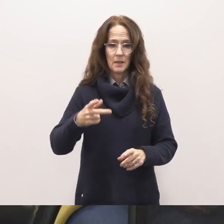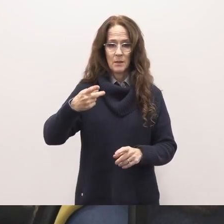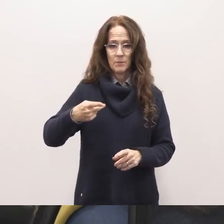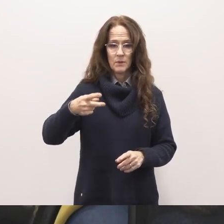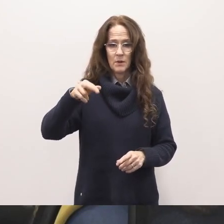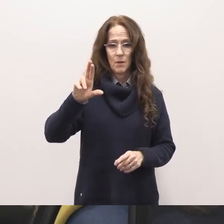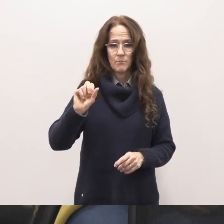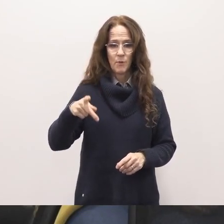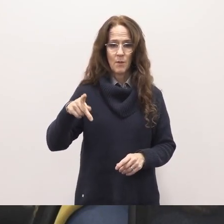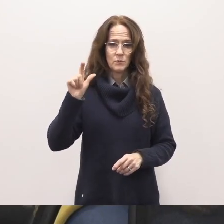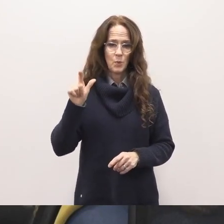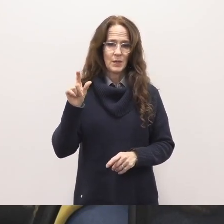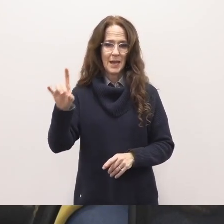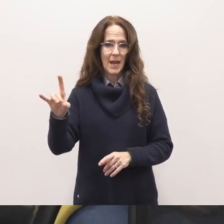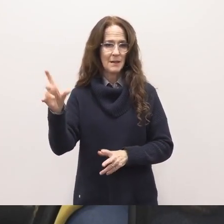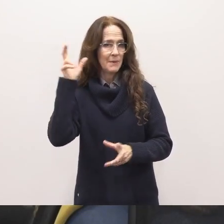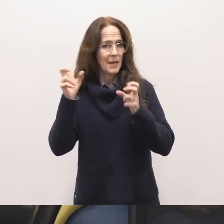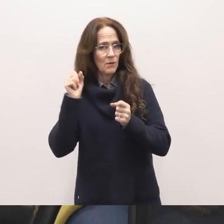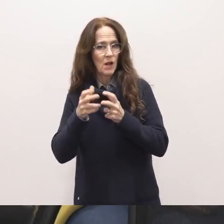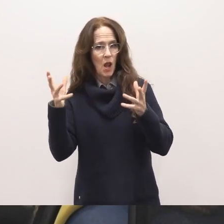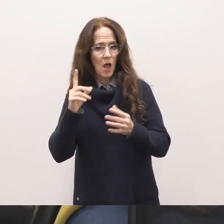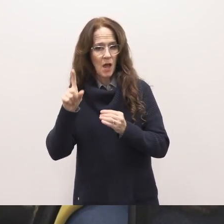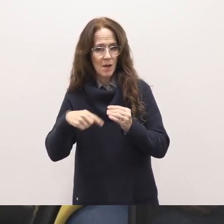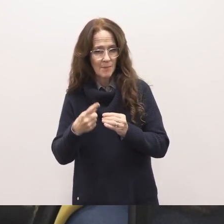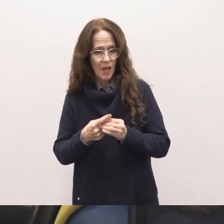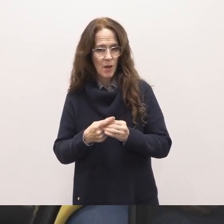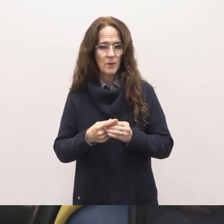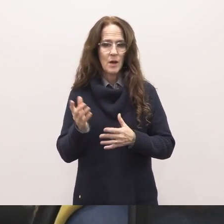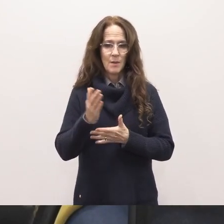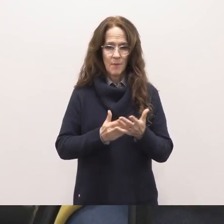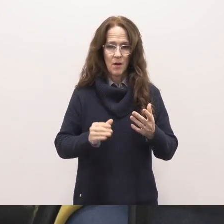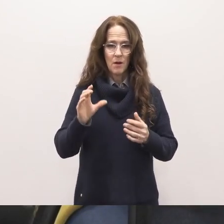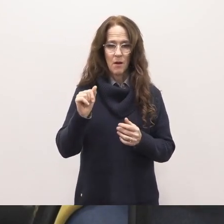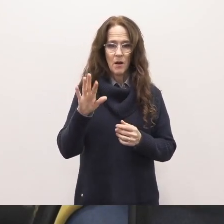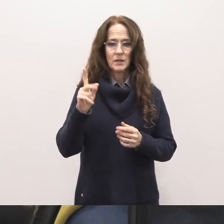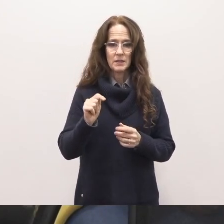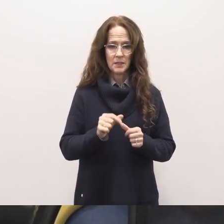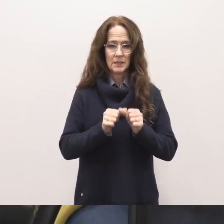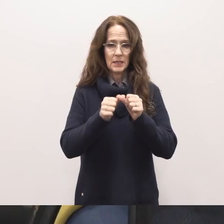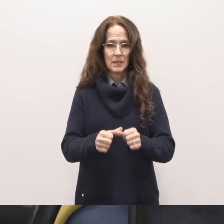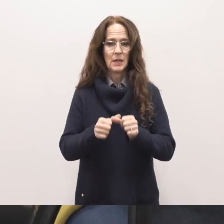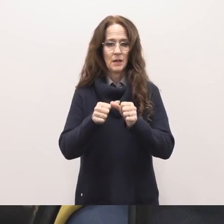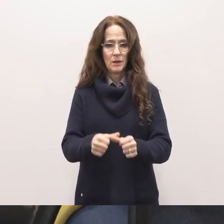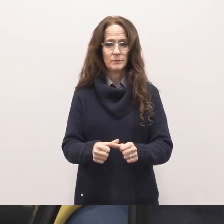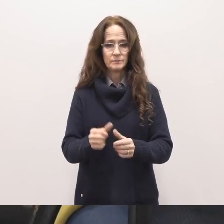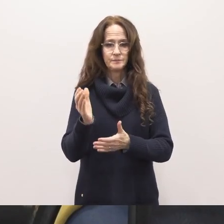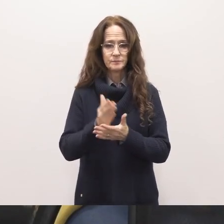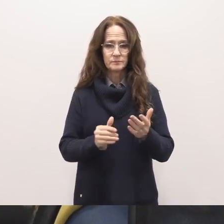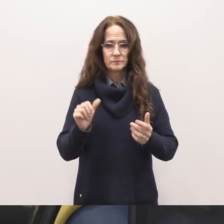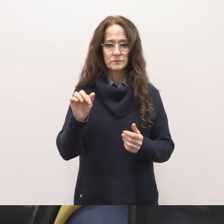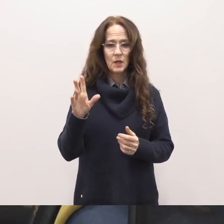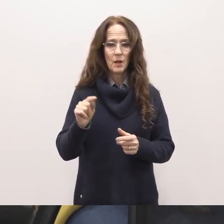I know everybody's been hearing lots about. So that was part of the audit. It will continue to be a part of the audit going forward.